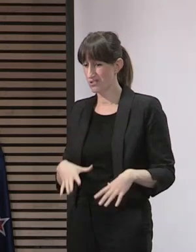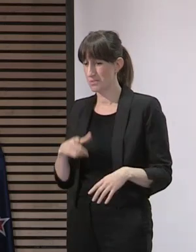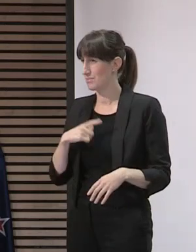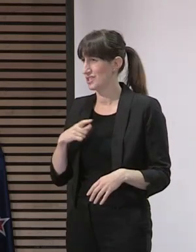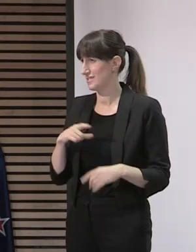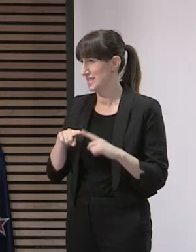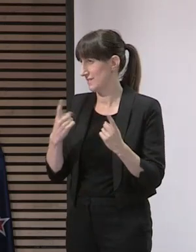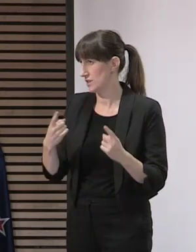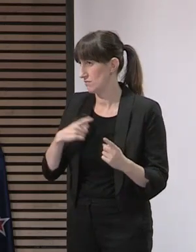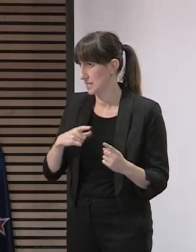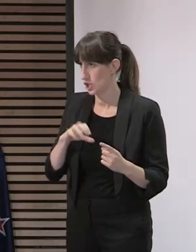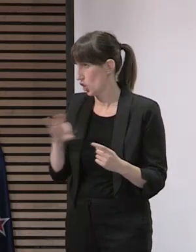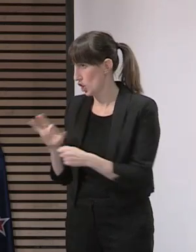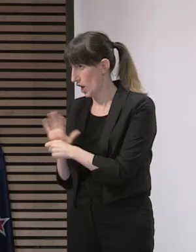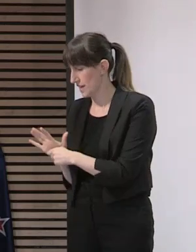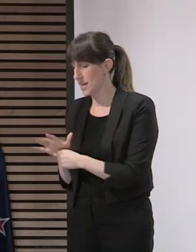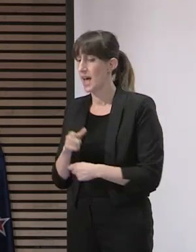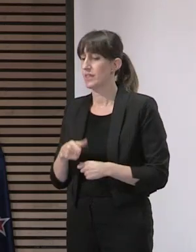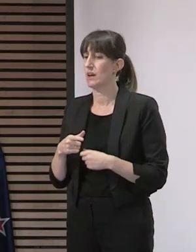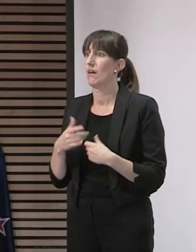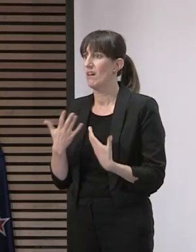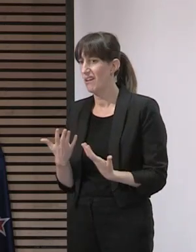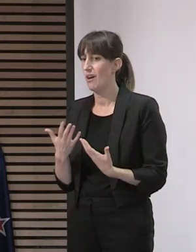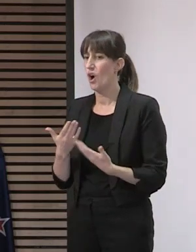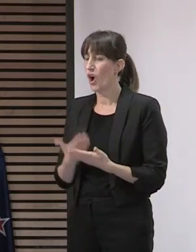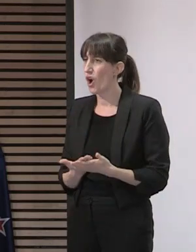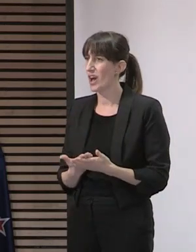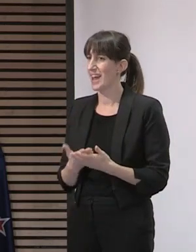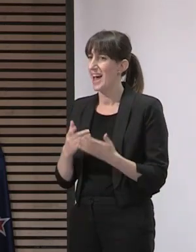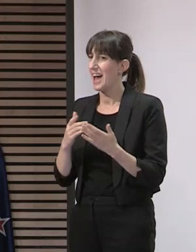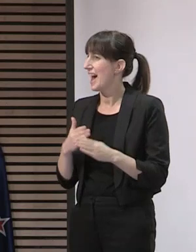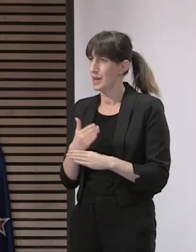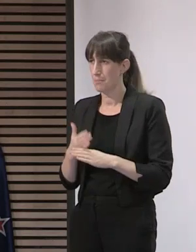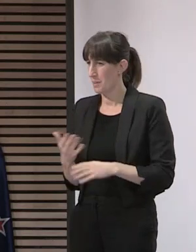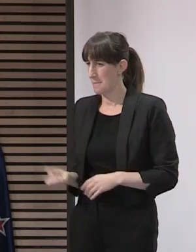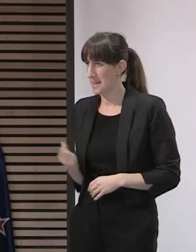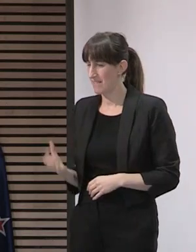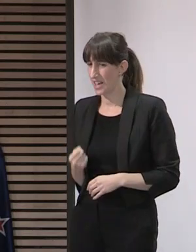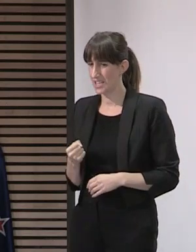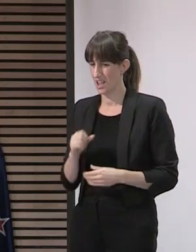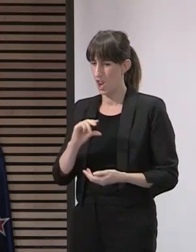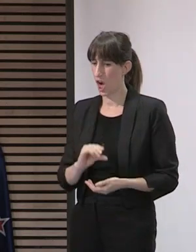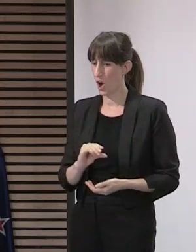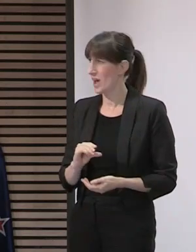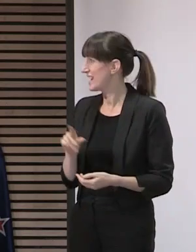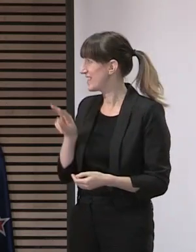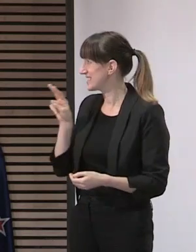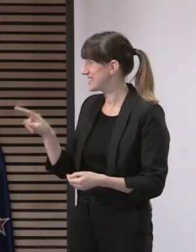someone who lost their job in January for some other reason, nothing to do with COVID, and has been struggling